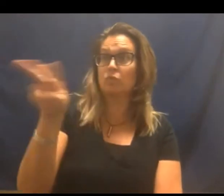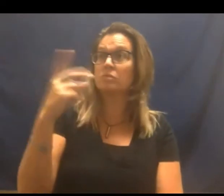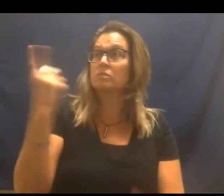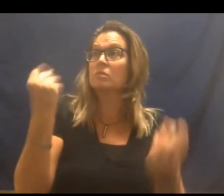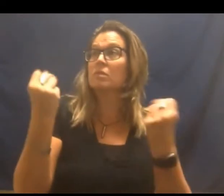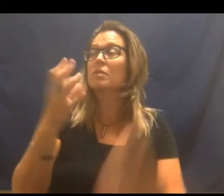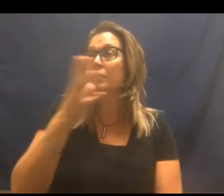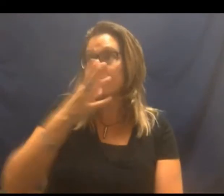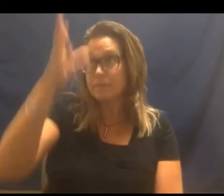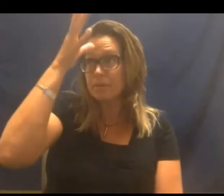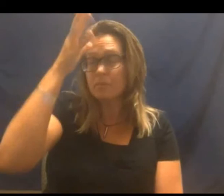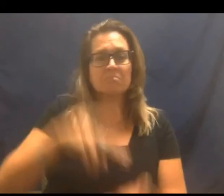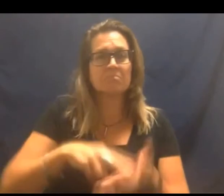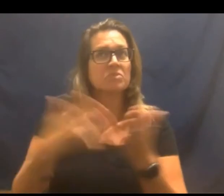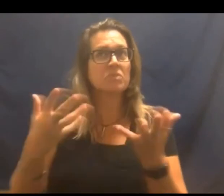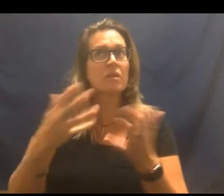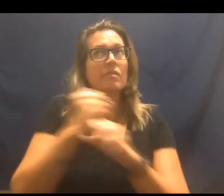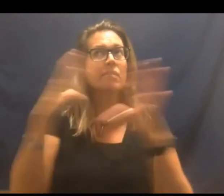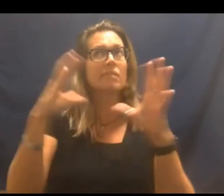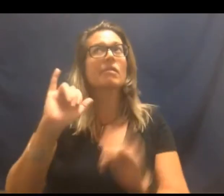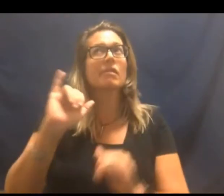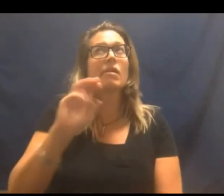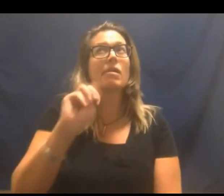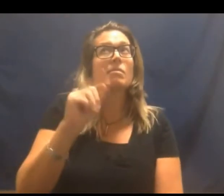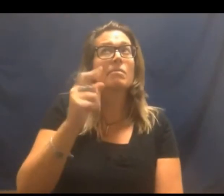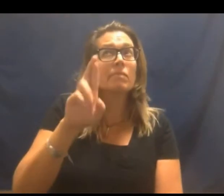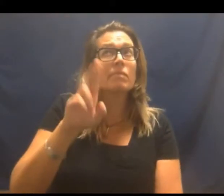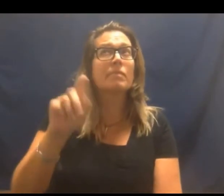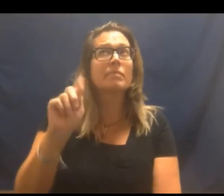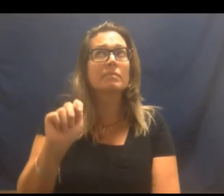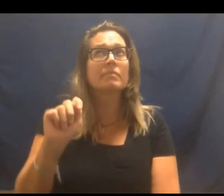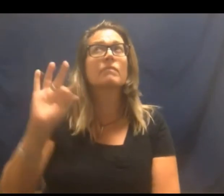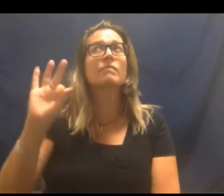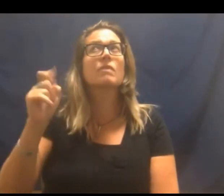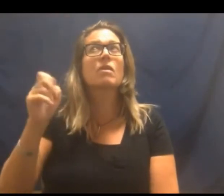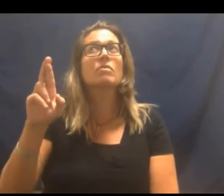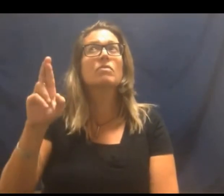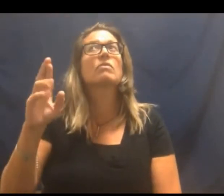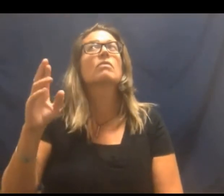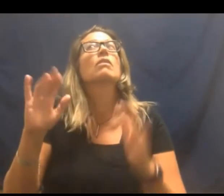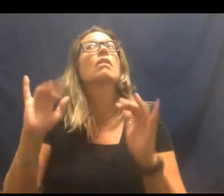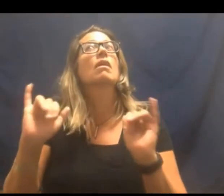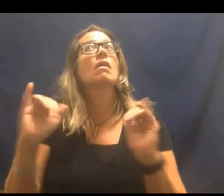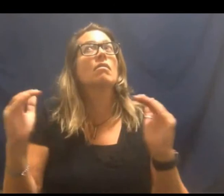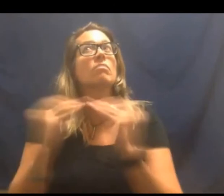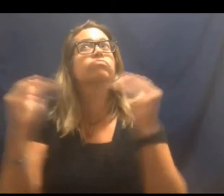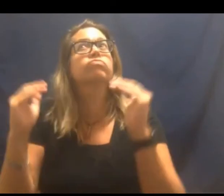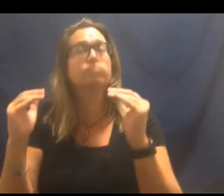If you see somebody sign MOM and DAD, which means PARENTS you'd know when you're glossing it, it'd be MOTHER+